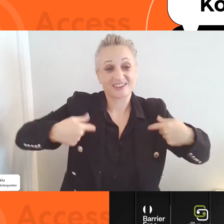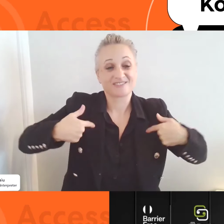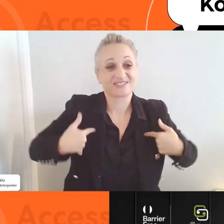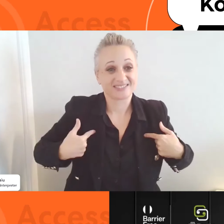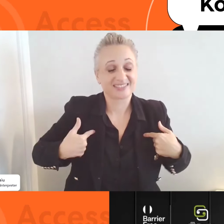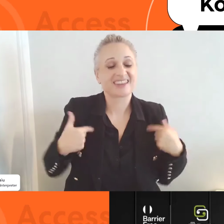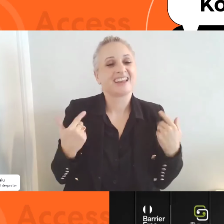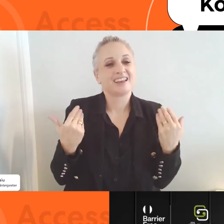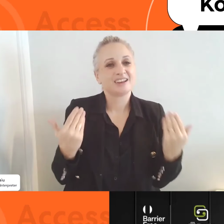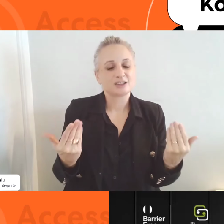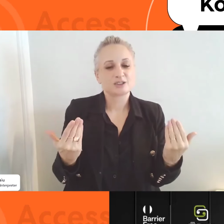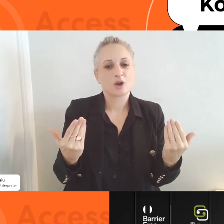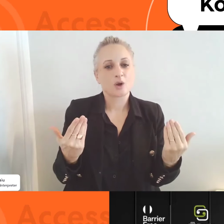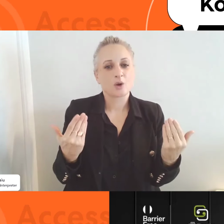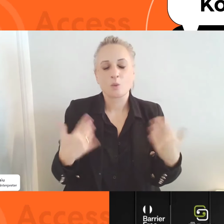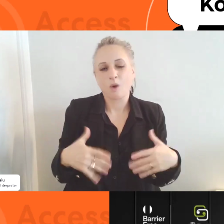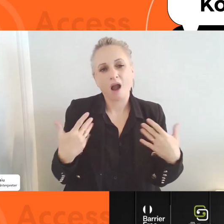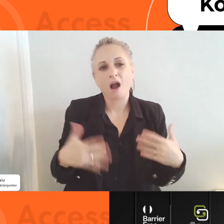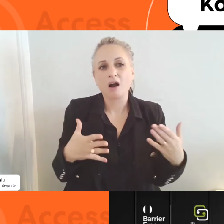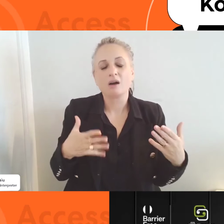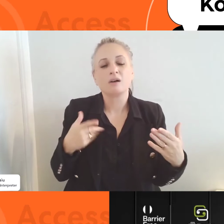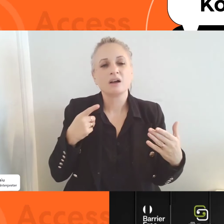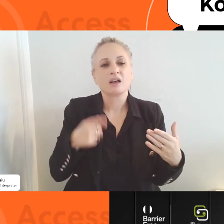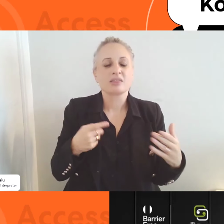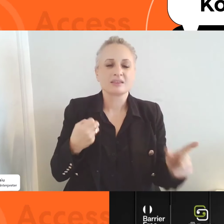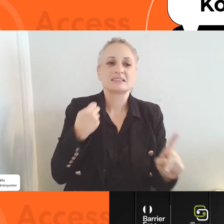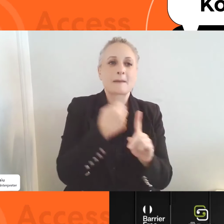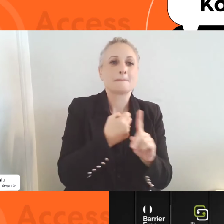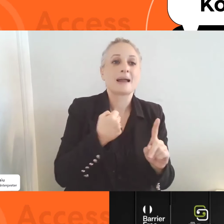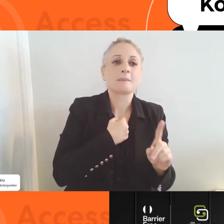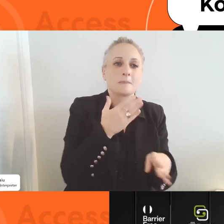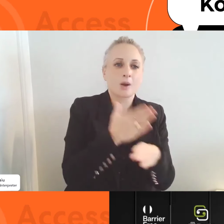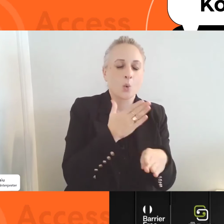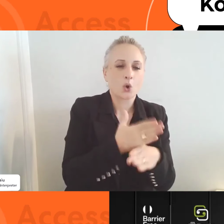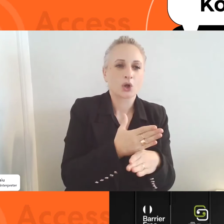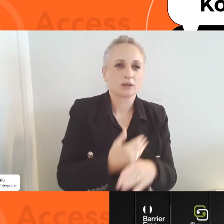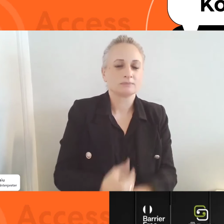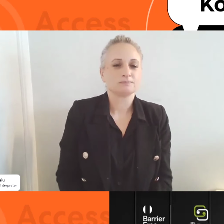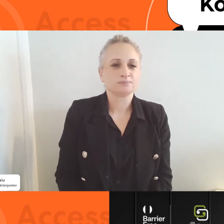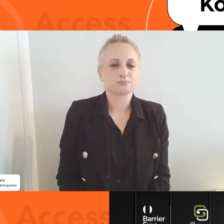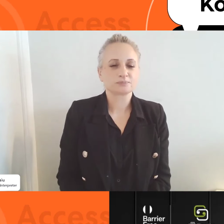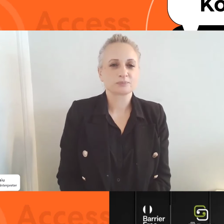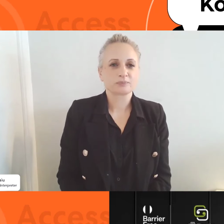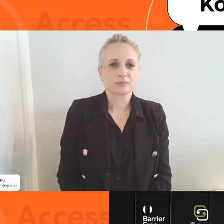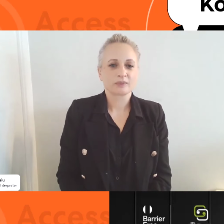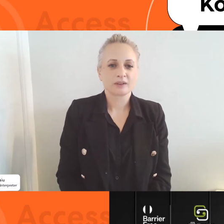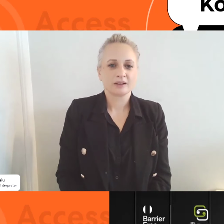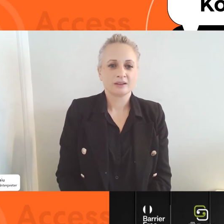very much influences the work that I do. I will draw a reference from